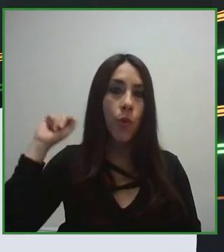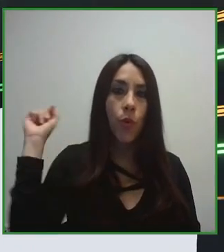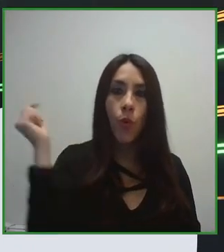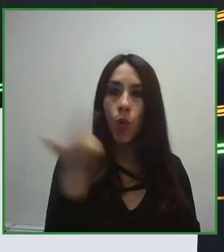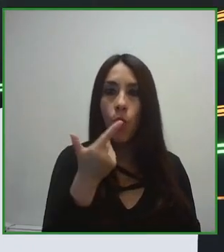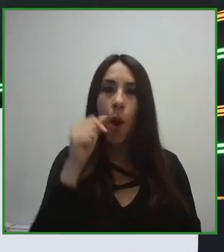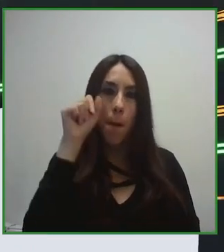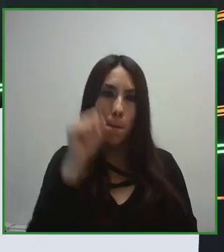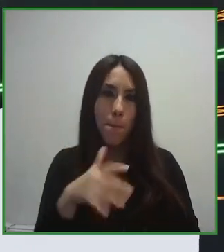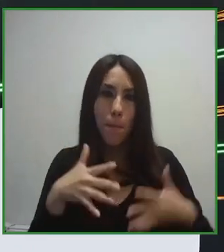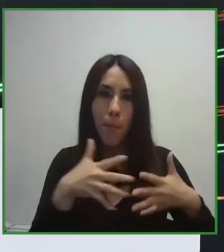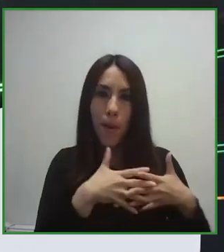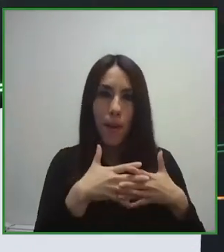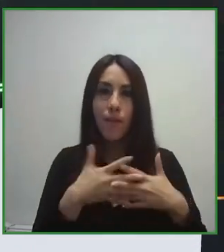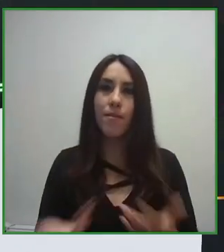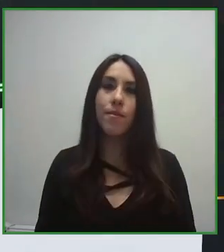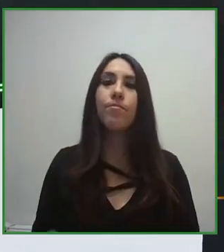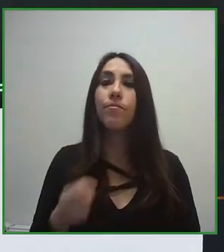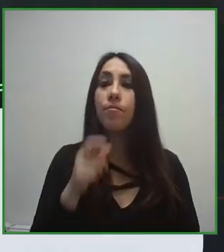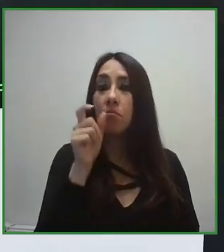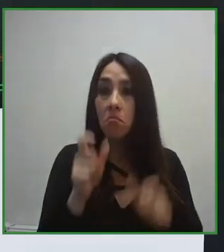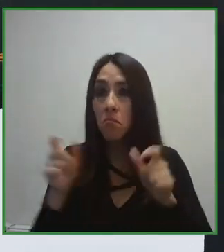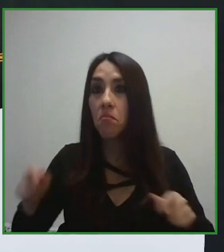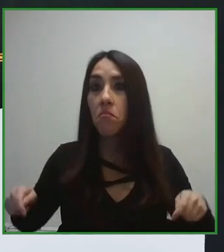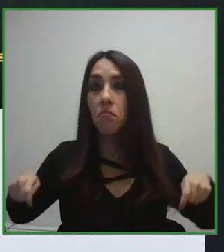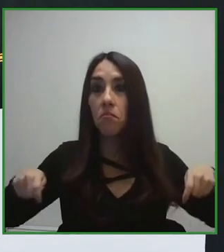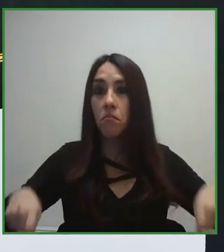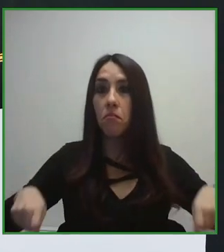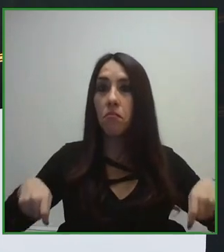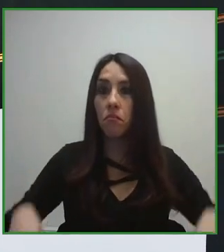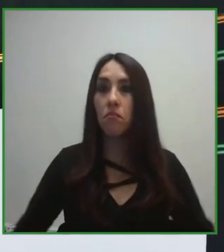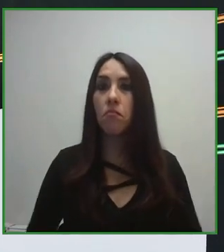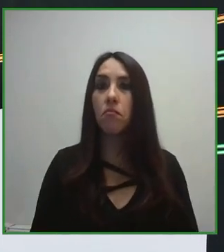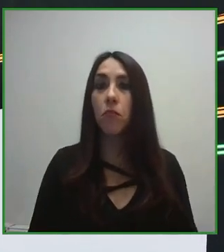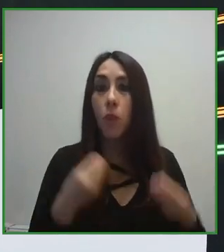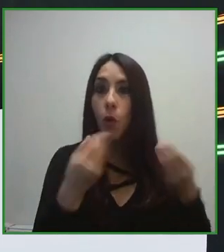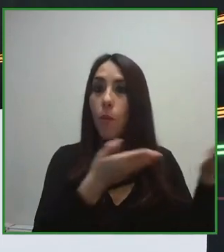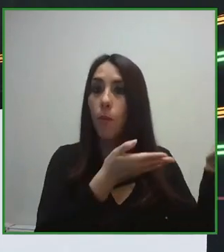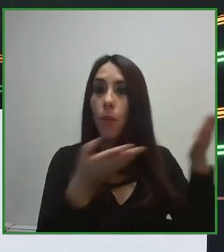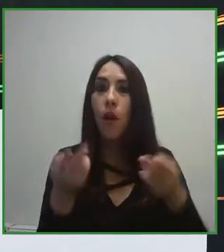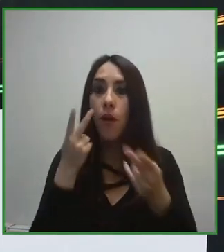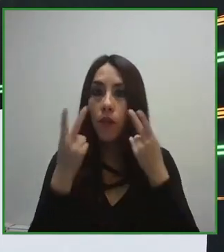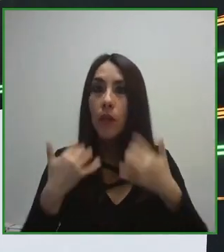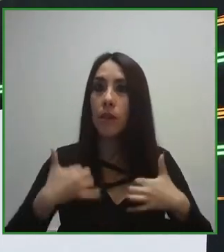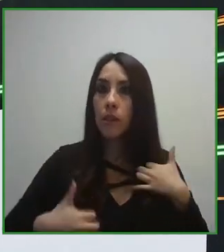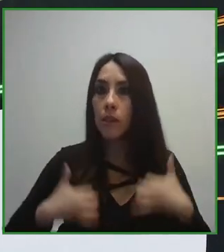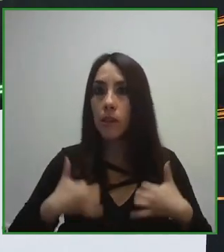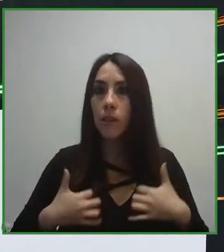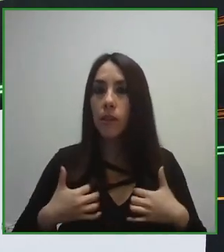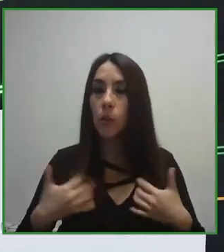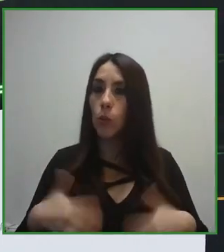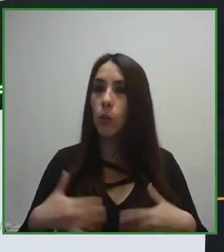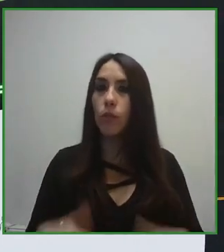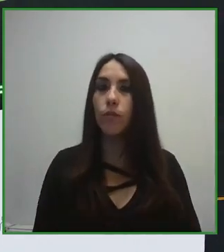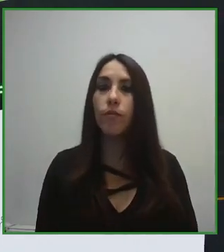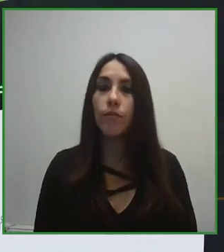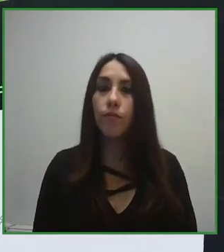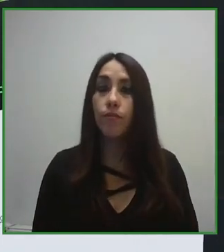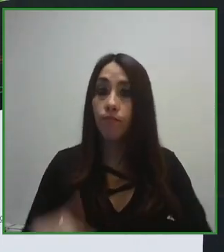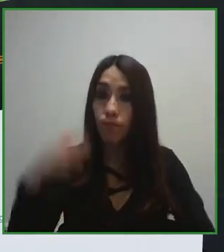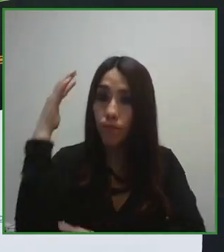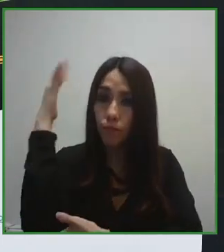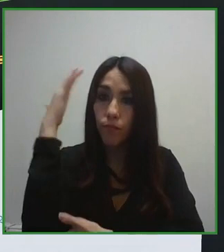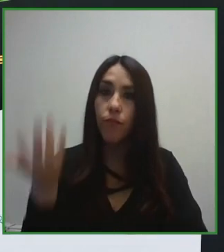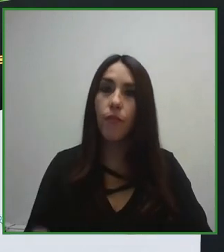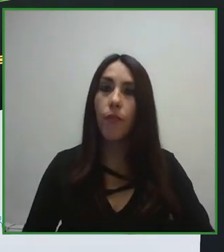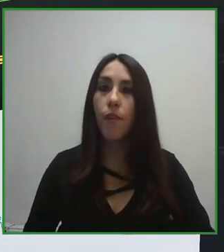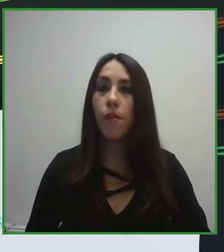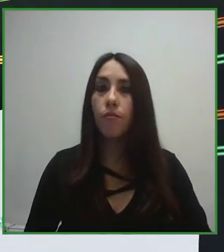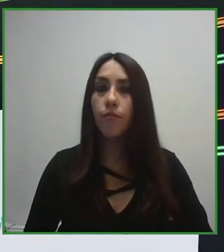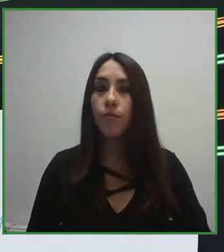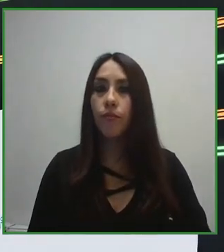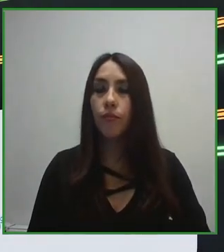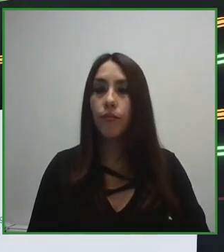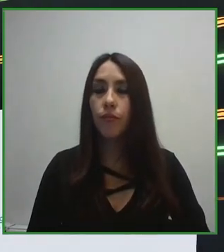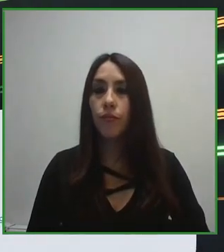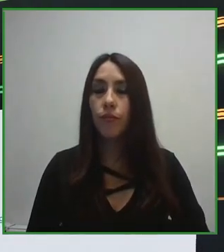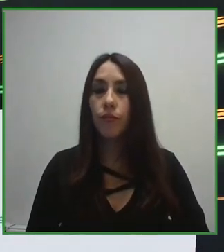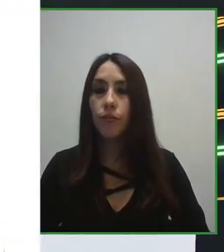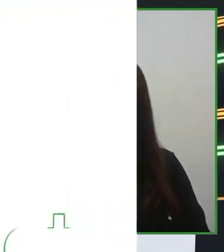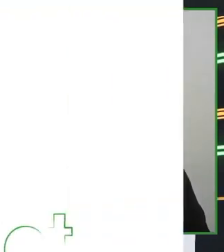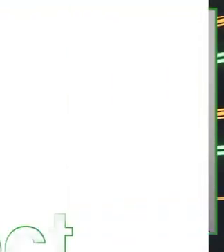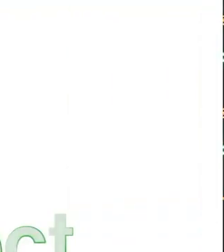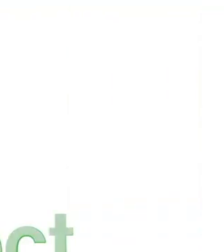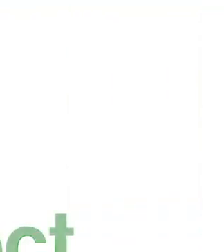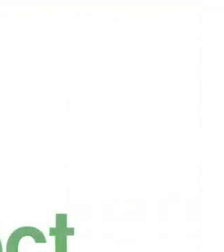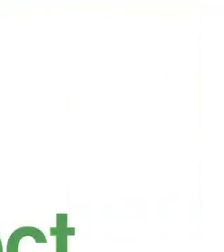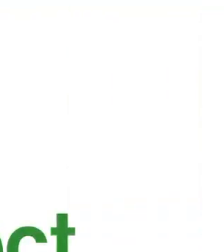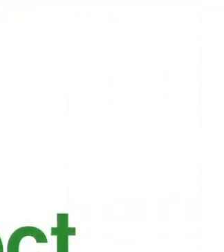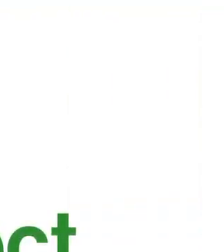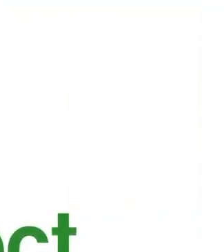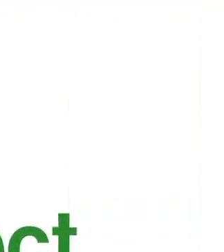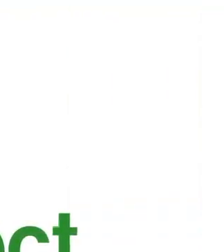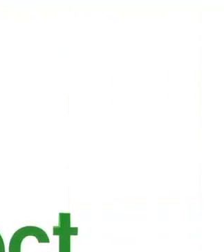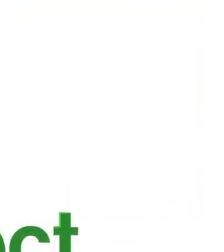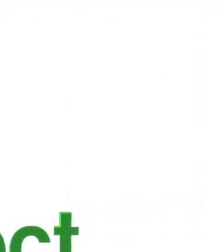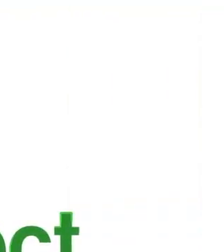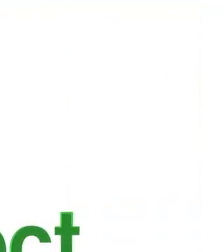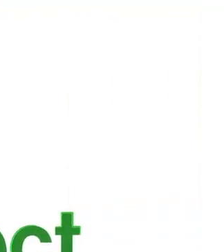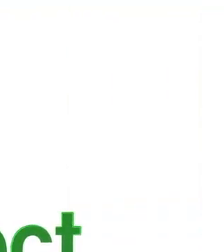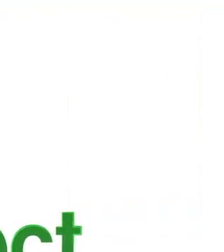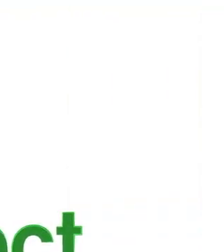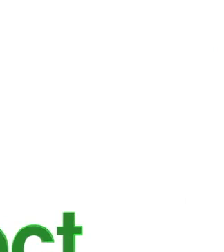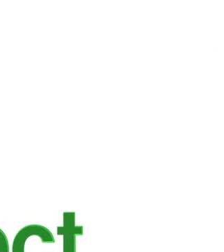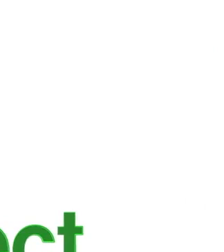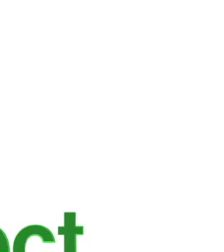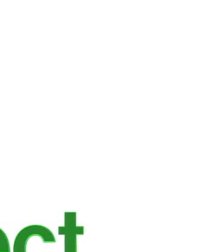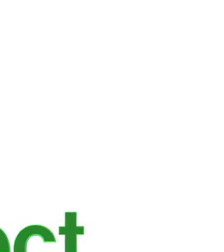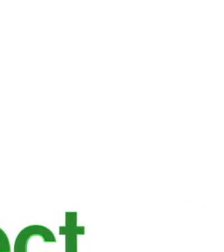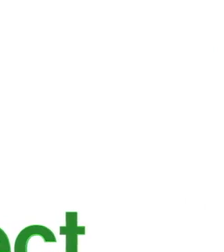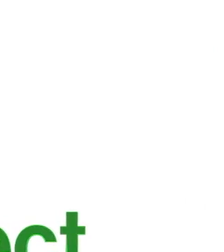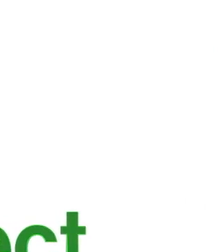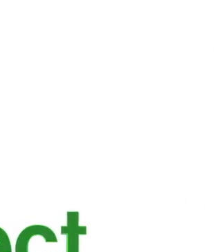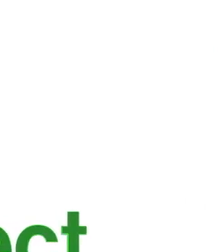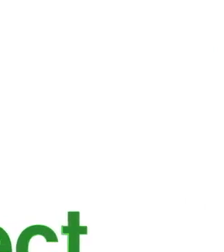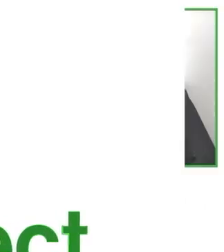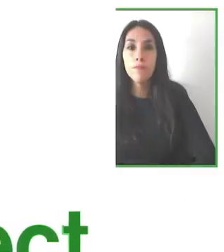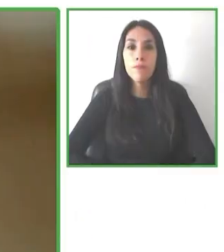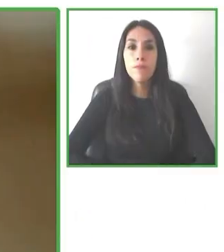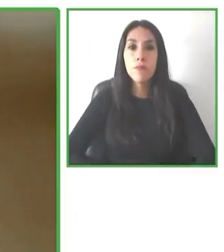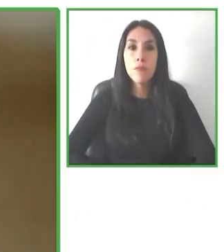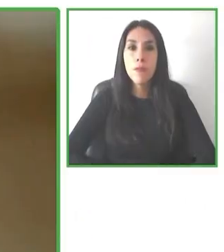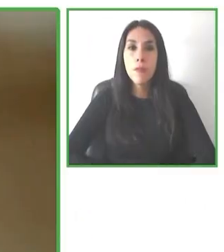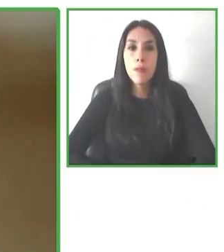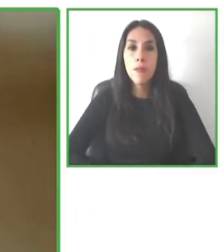We invite you all to seat this interesting session.